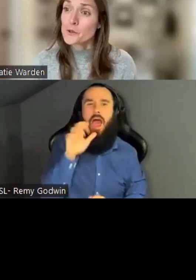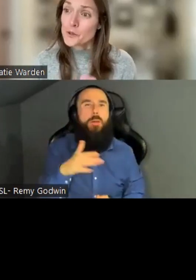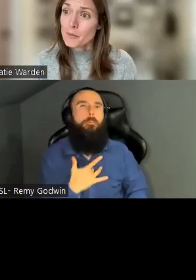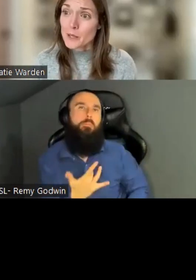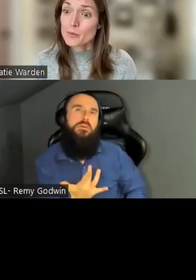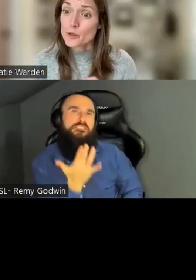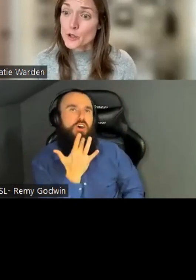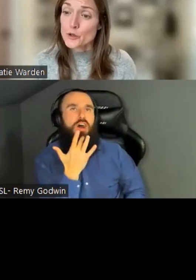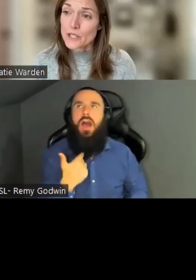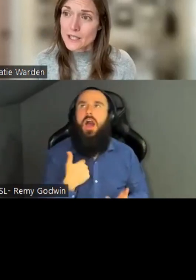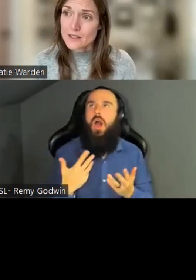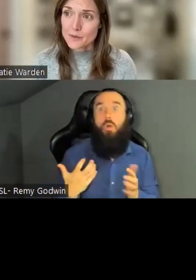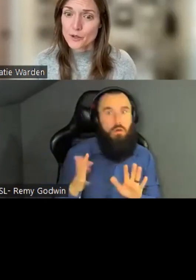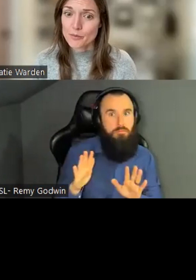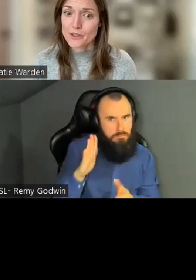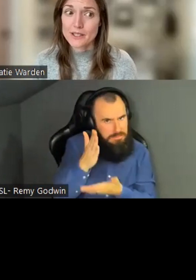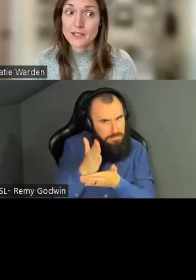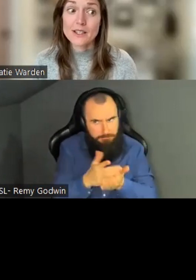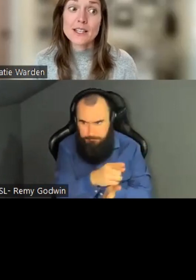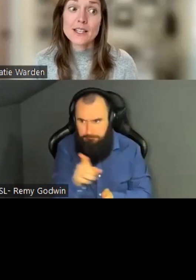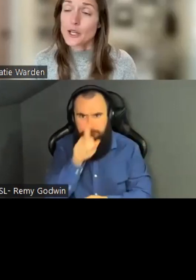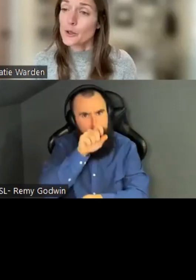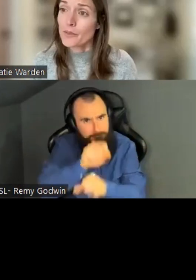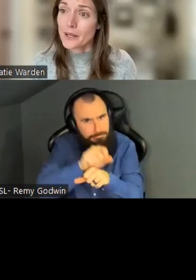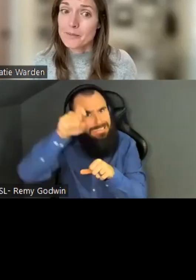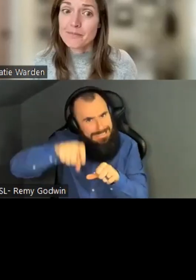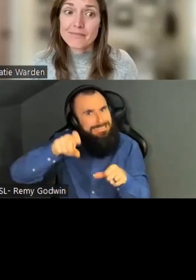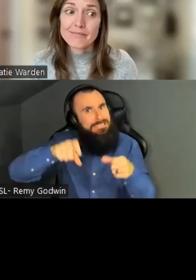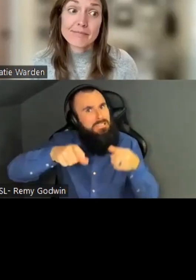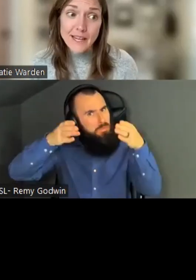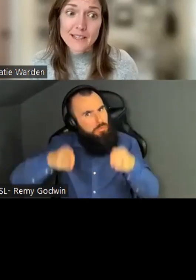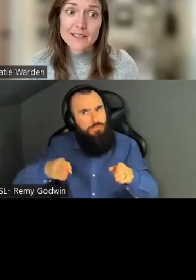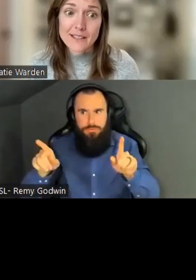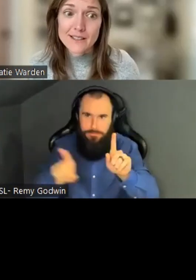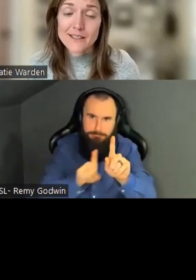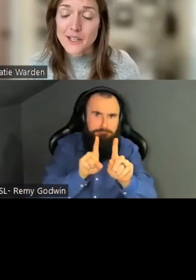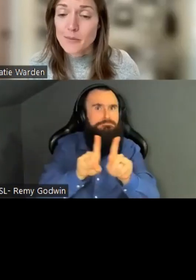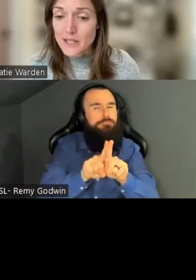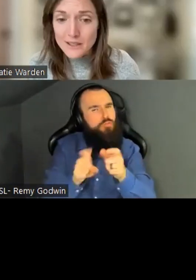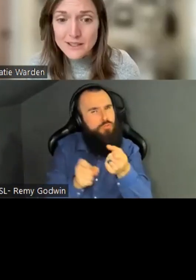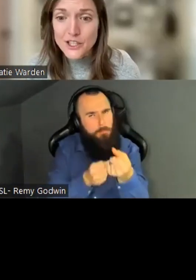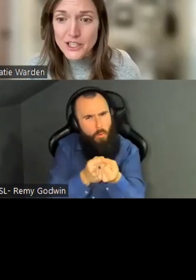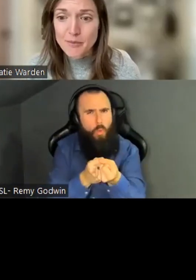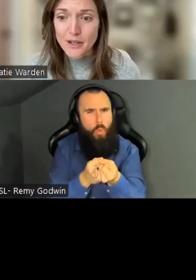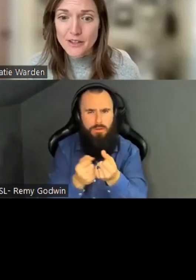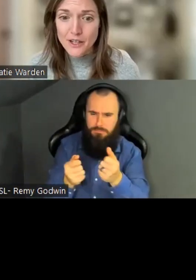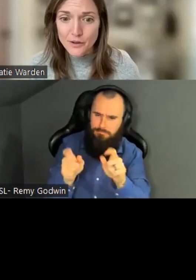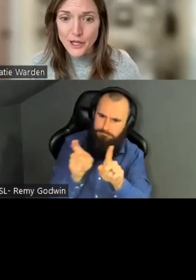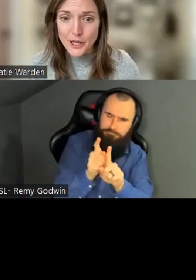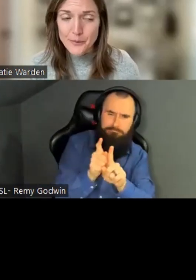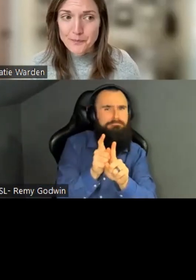So some people do need a support person to help them access and make decisions about their healthcare.